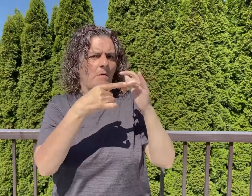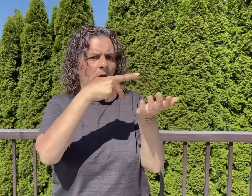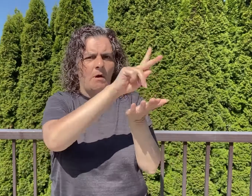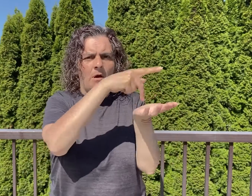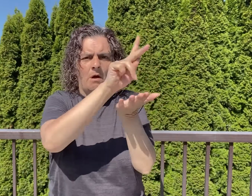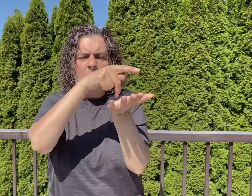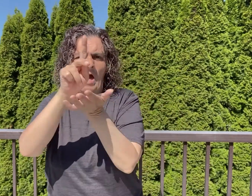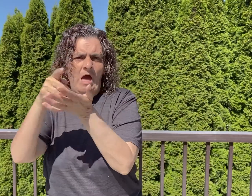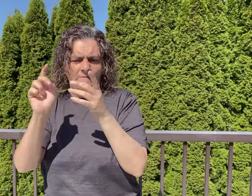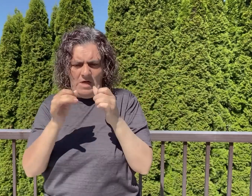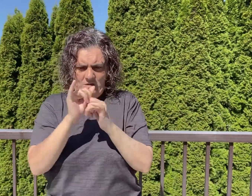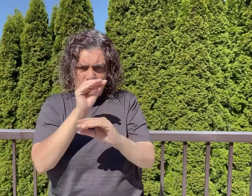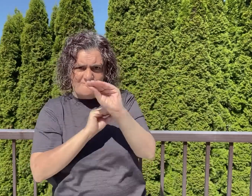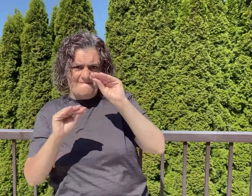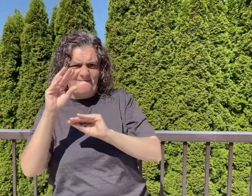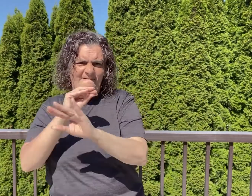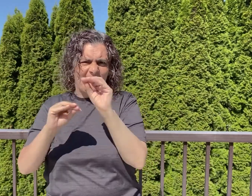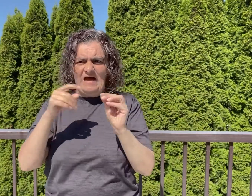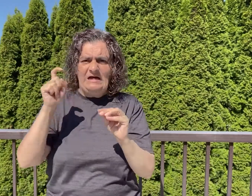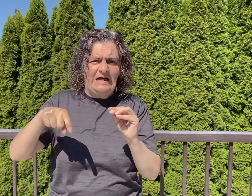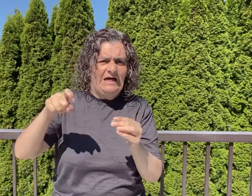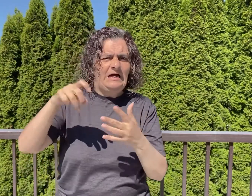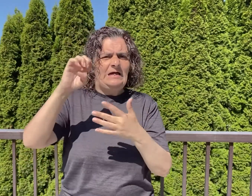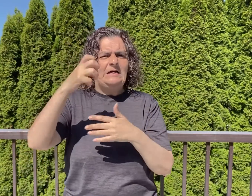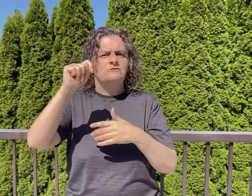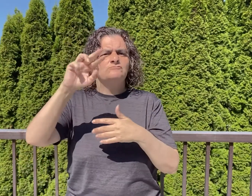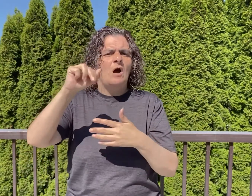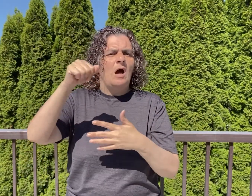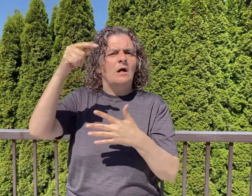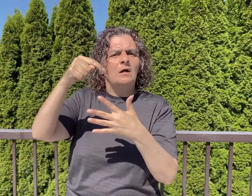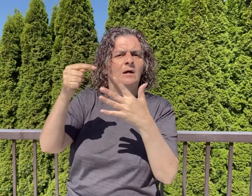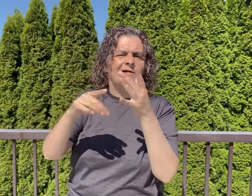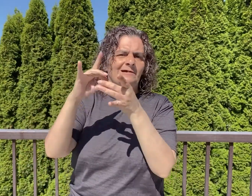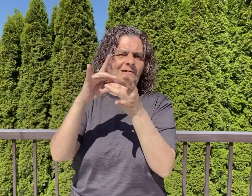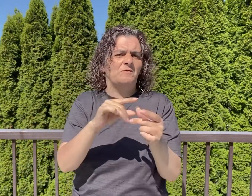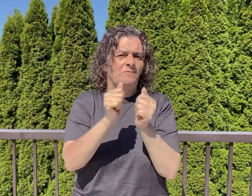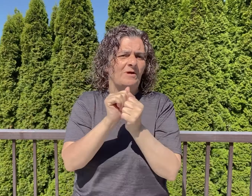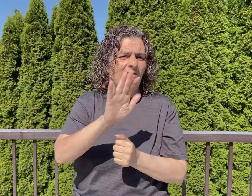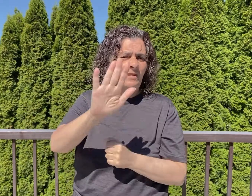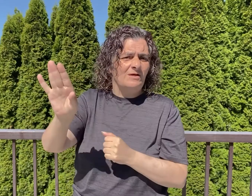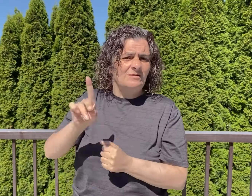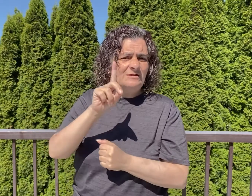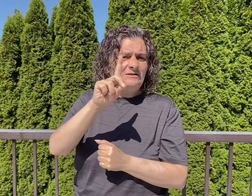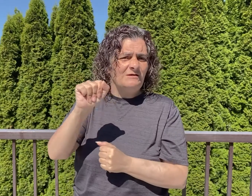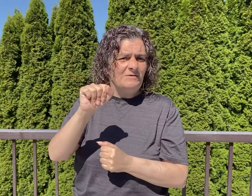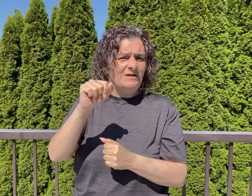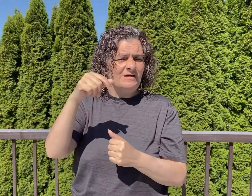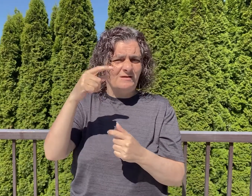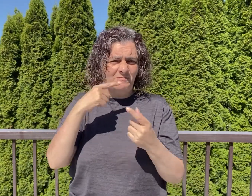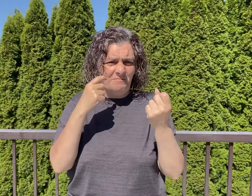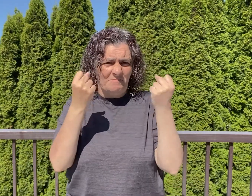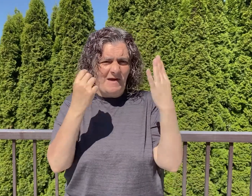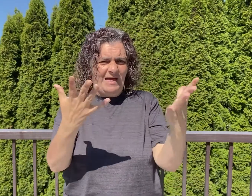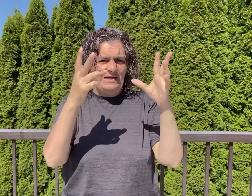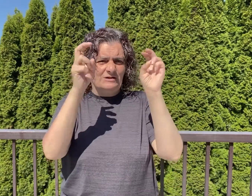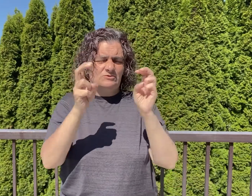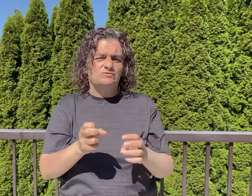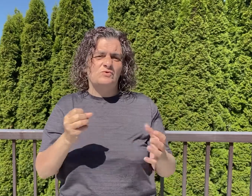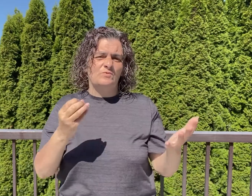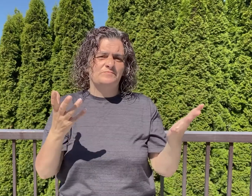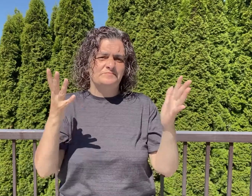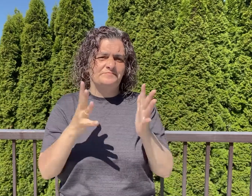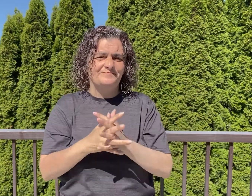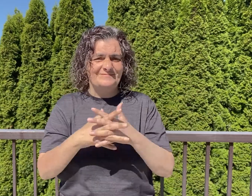their finances or needing anything extra.